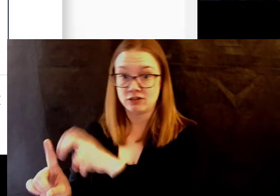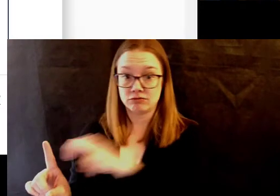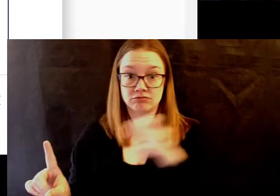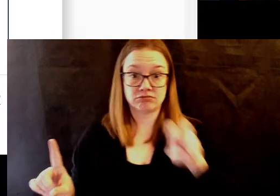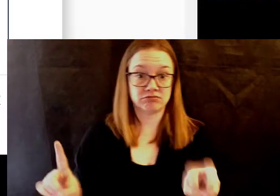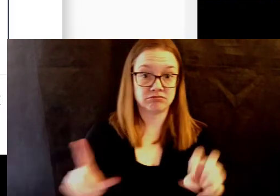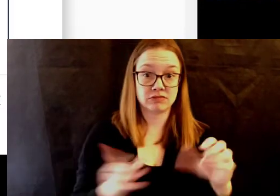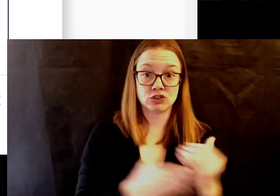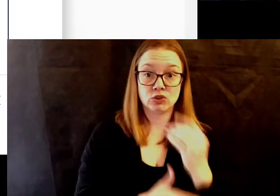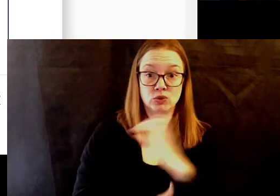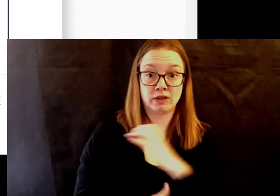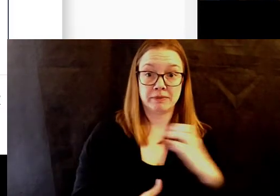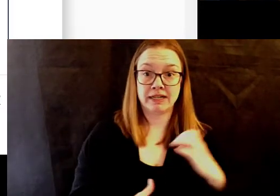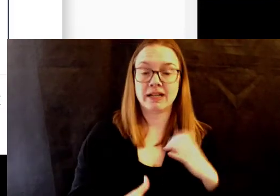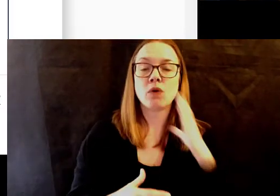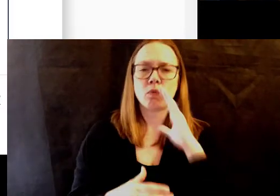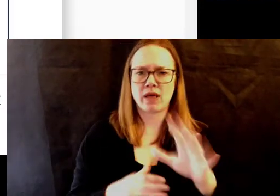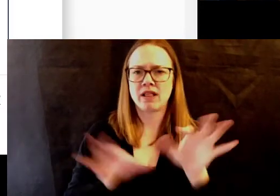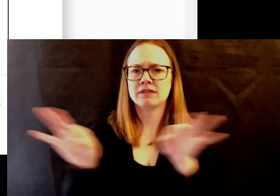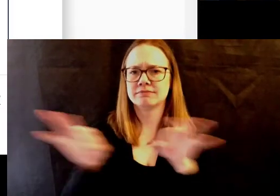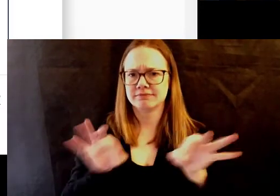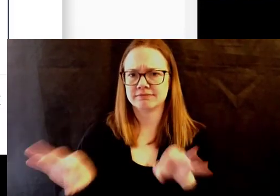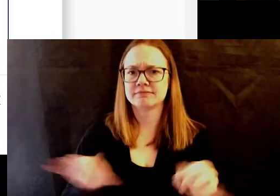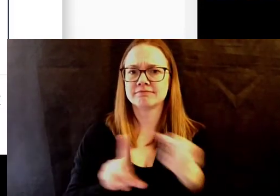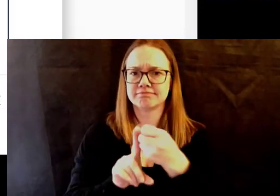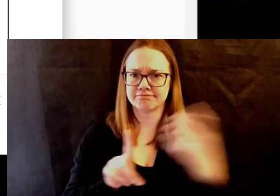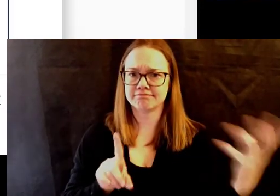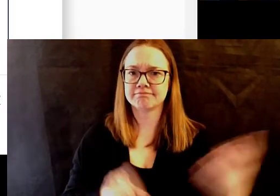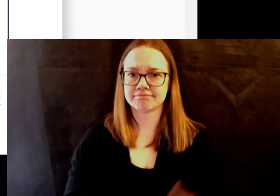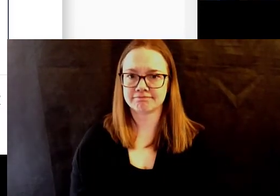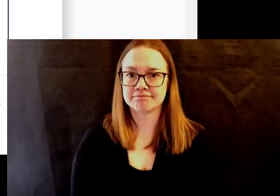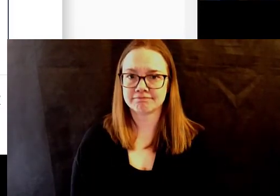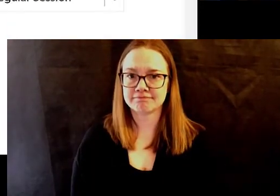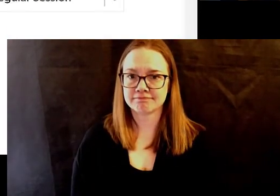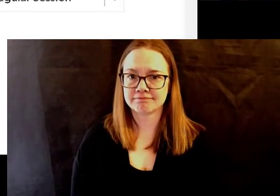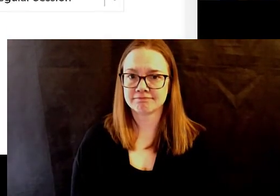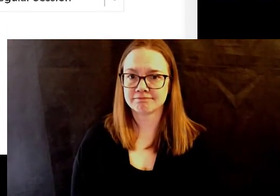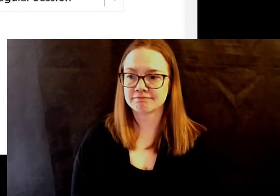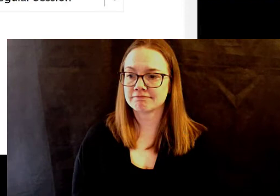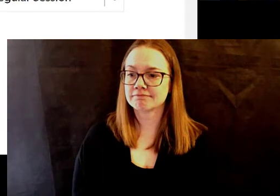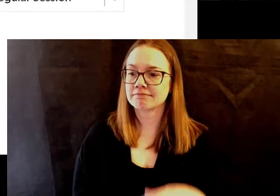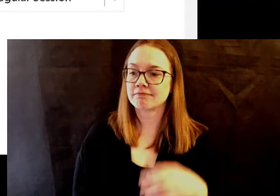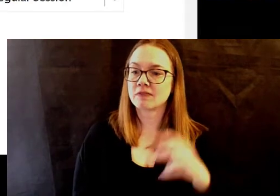Katie, should I show the Col-Leg website a little bit as well? Yes, I think that'd be great. OK.